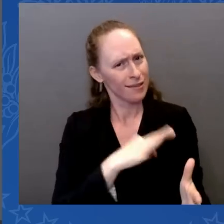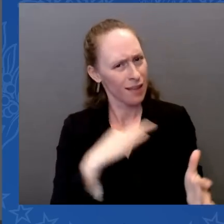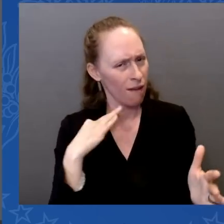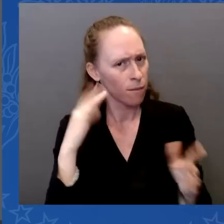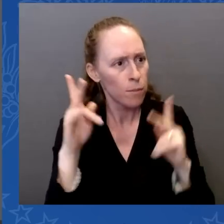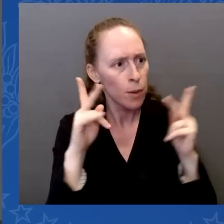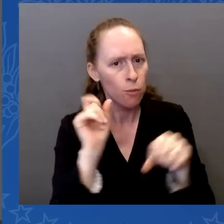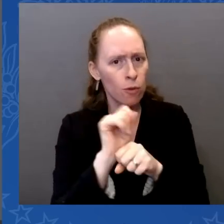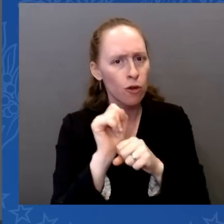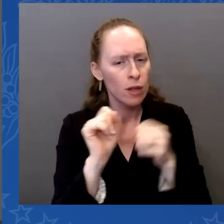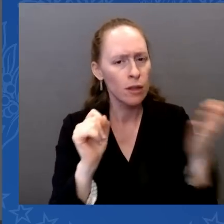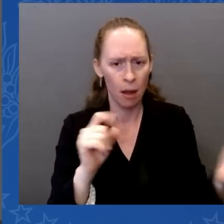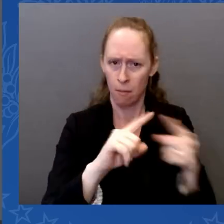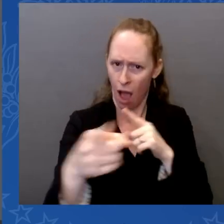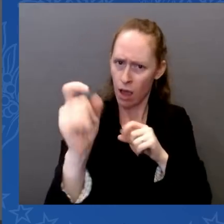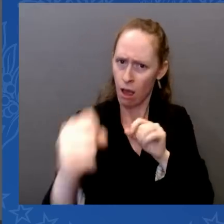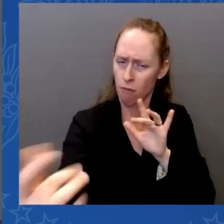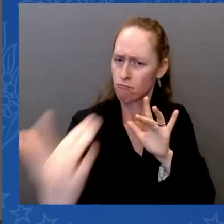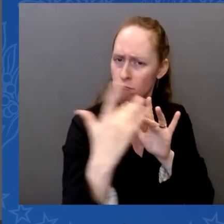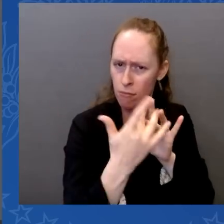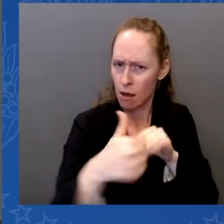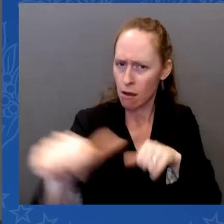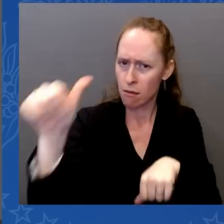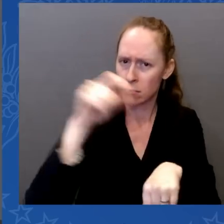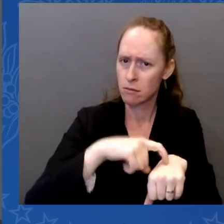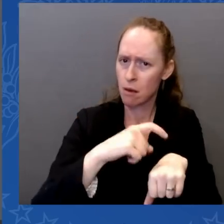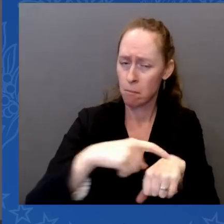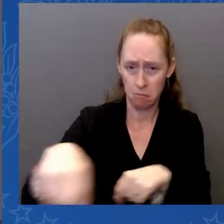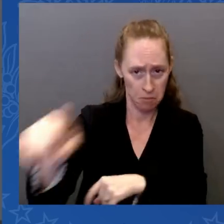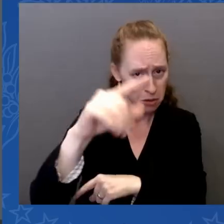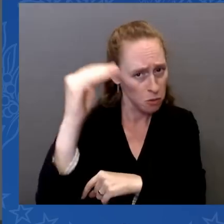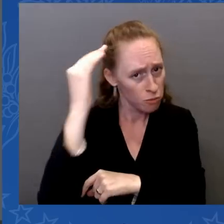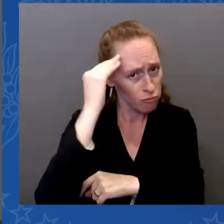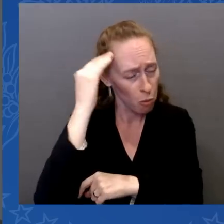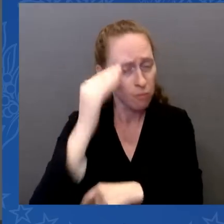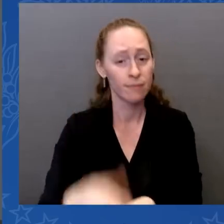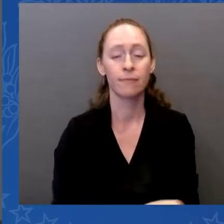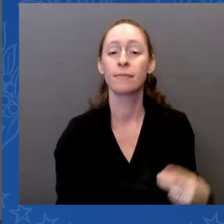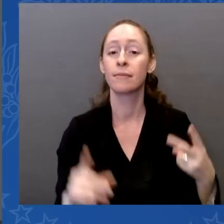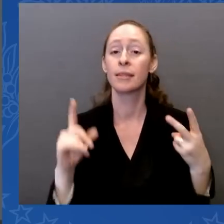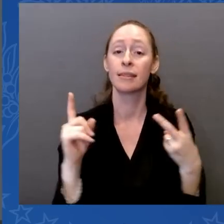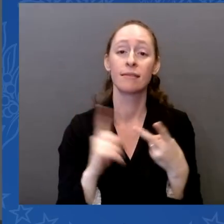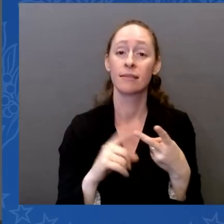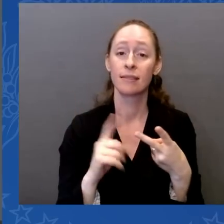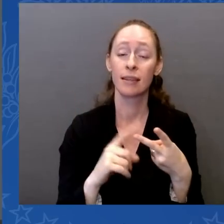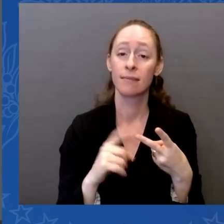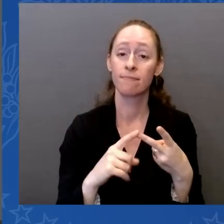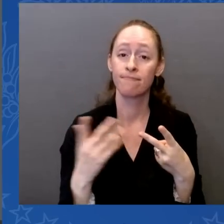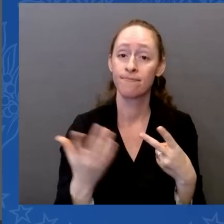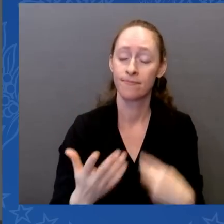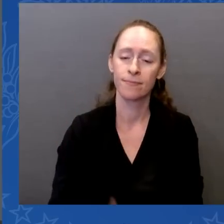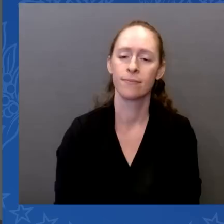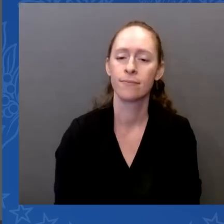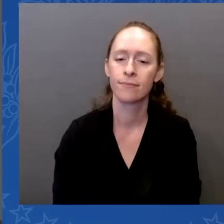Second thing I'd like is mention is the citizens in the potential impact area should obey the instructions of local officials.